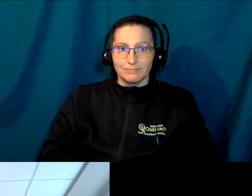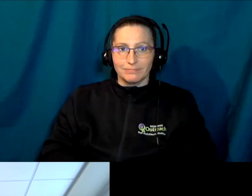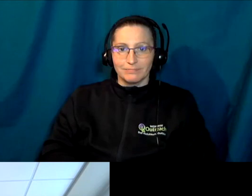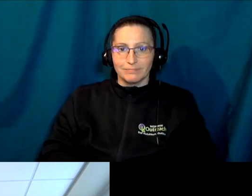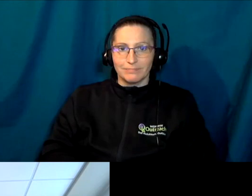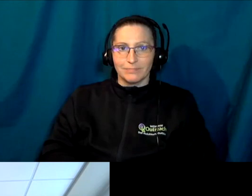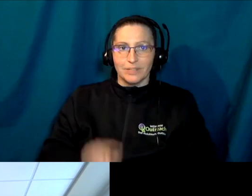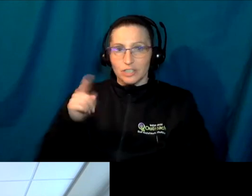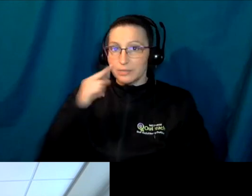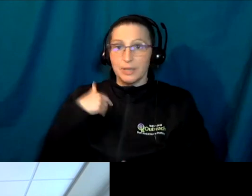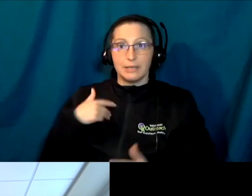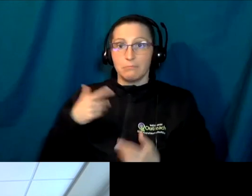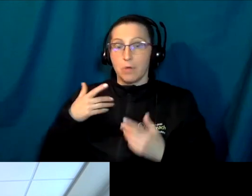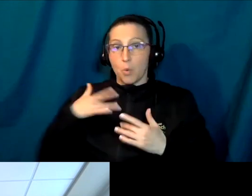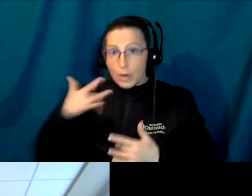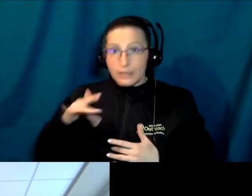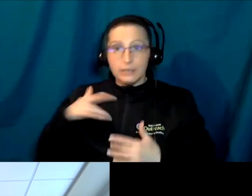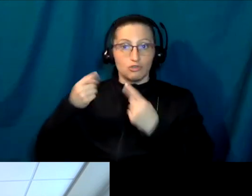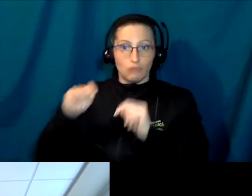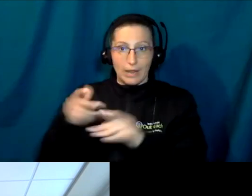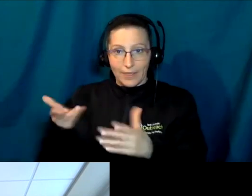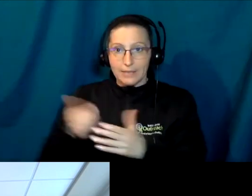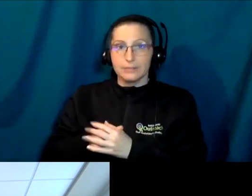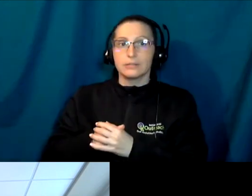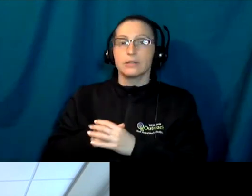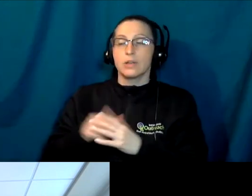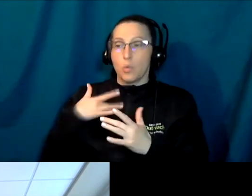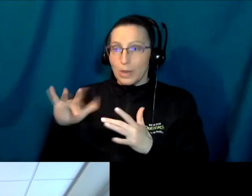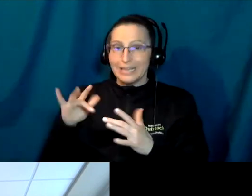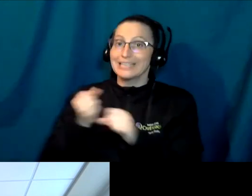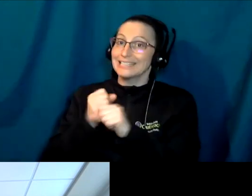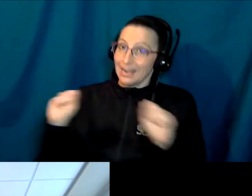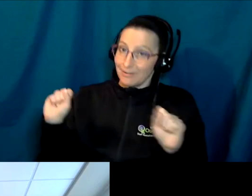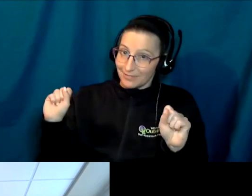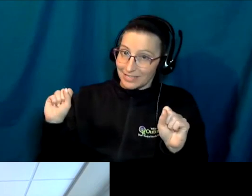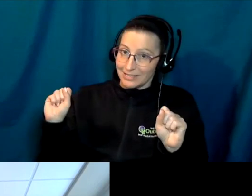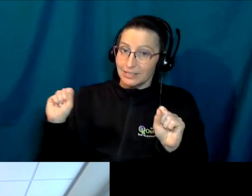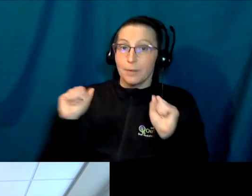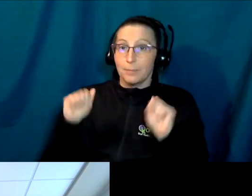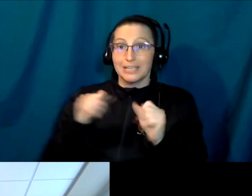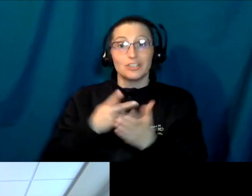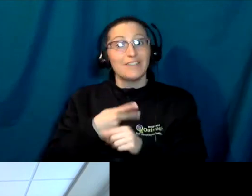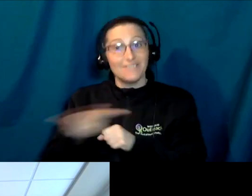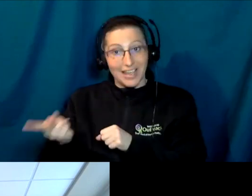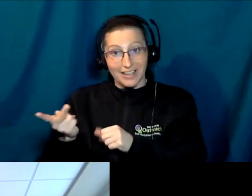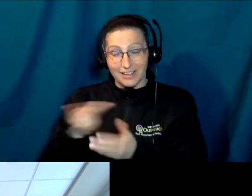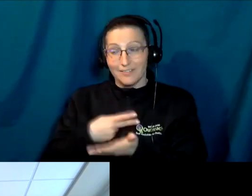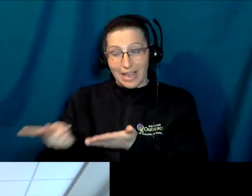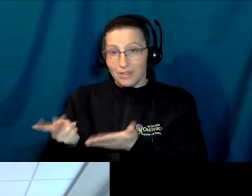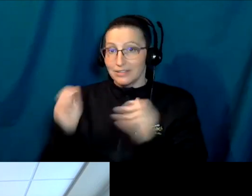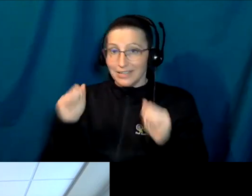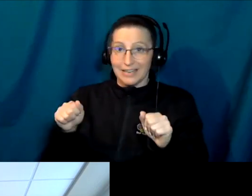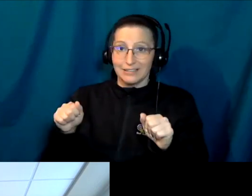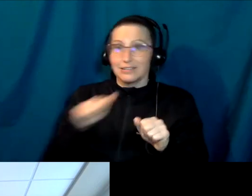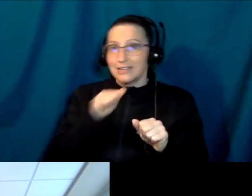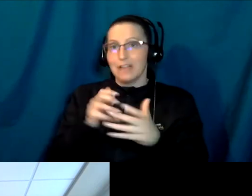try things and be willing safely, to potentially fail without too much pain or suffering.